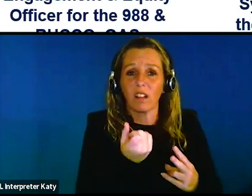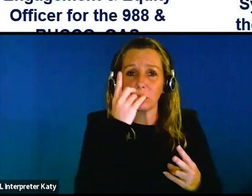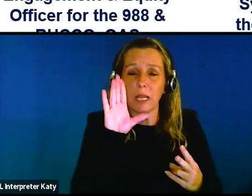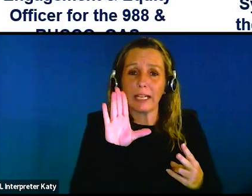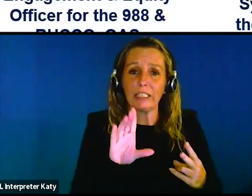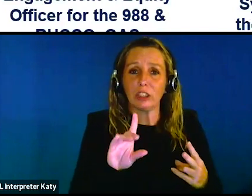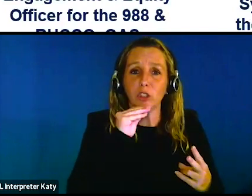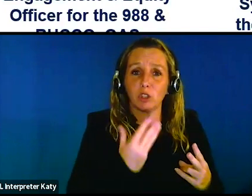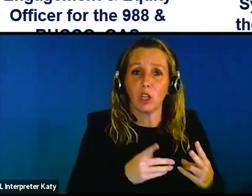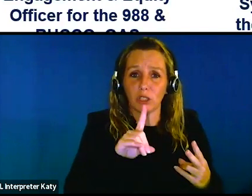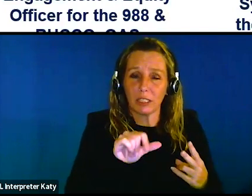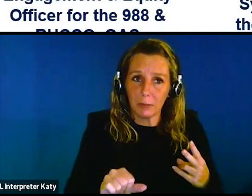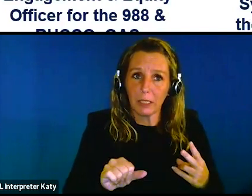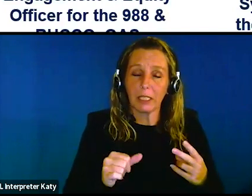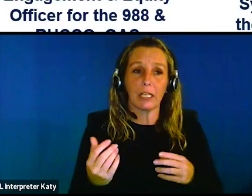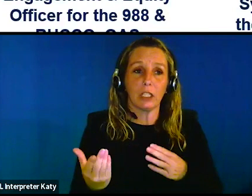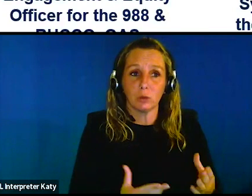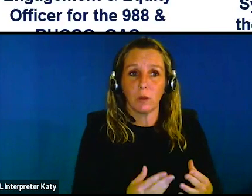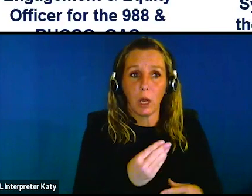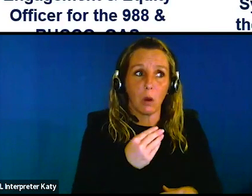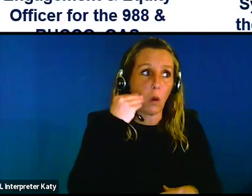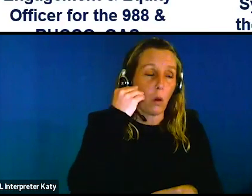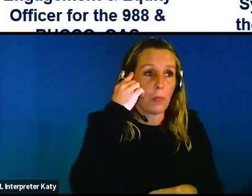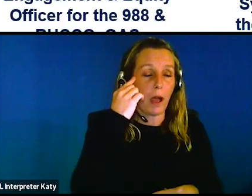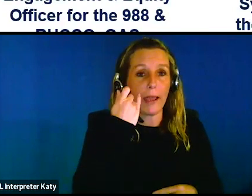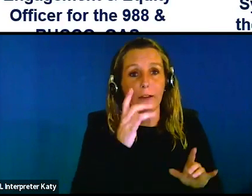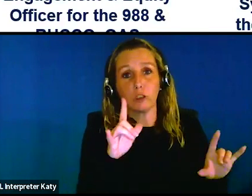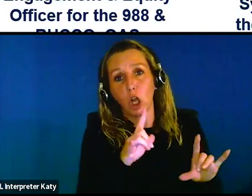thinking of. They gave her loving care at home and good a good diet